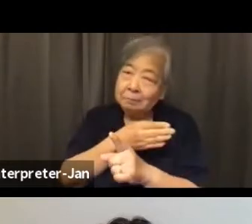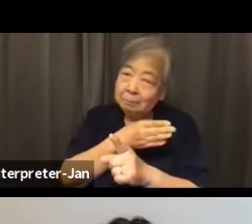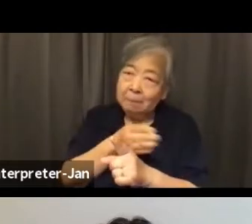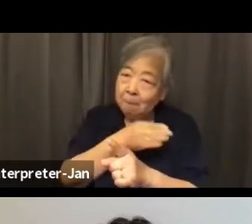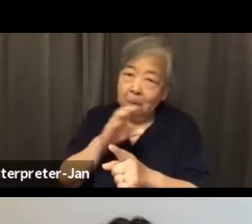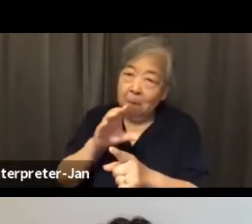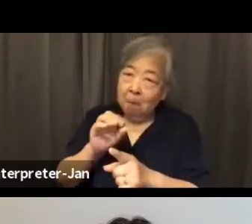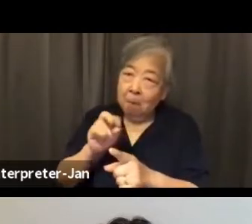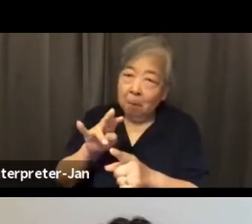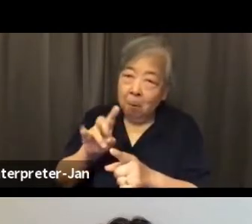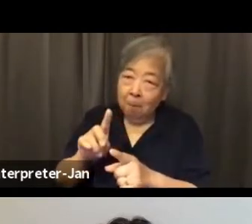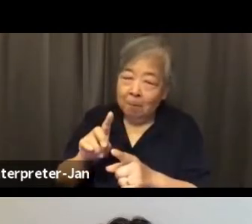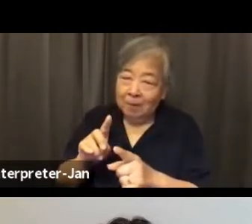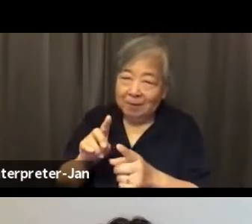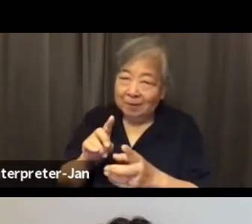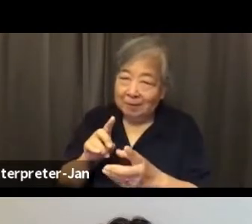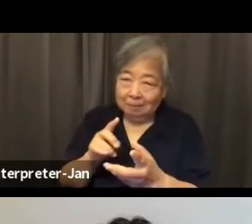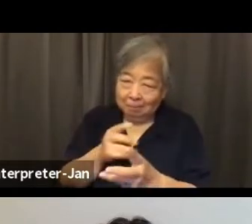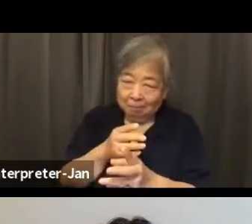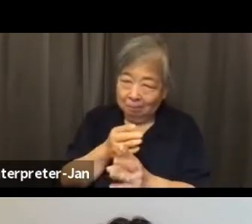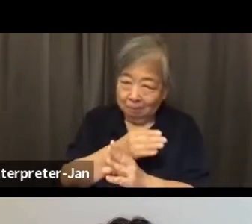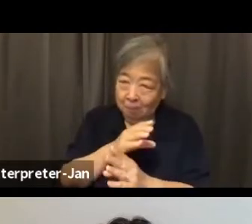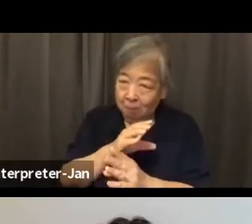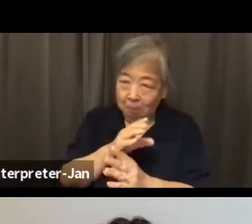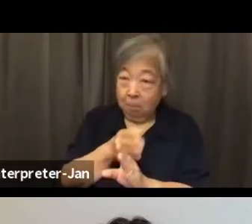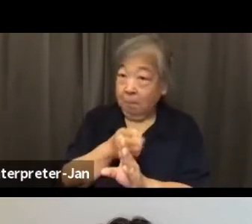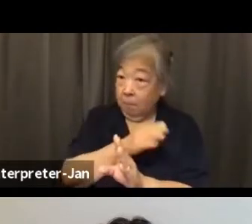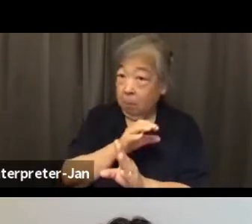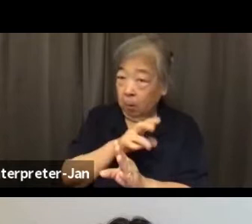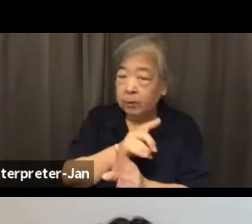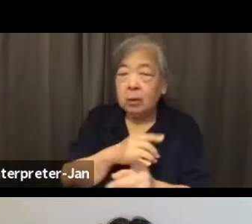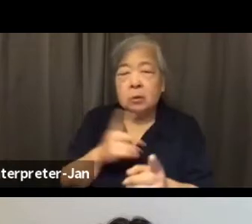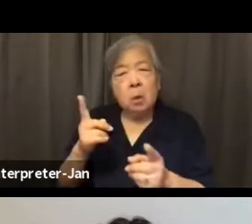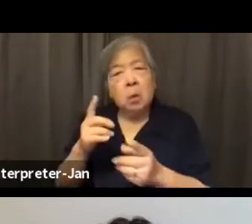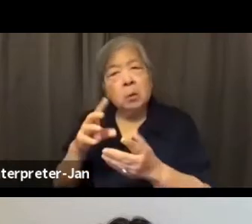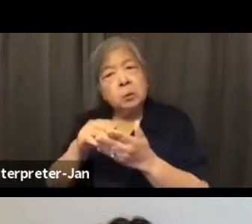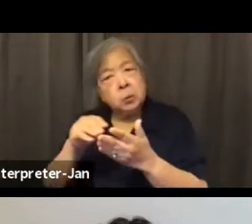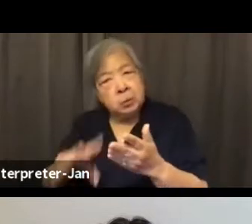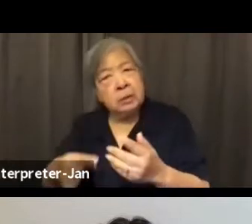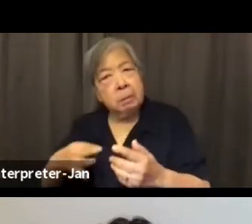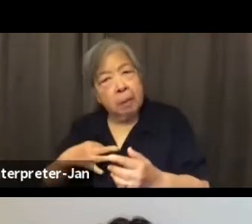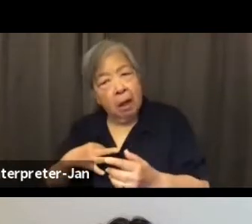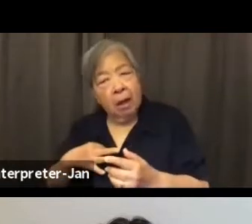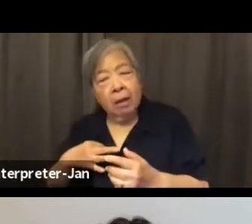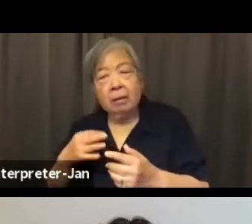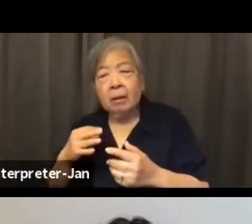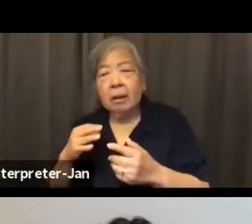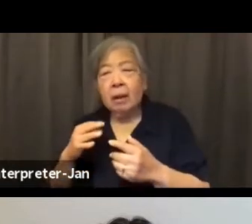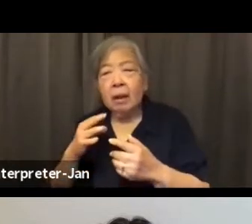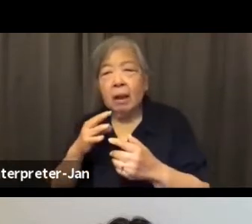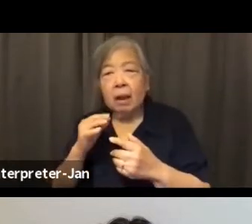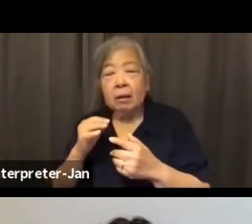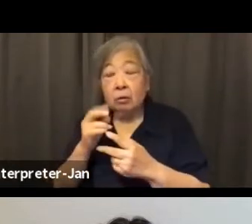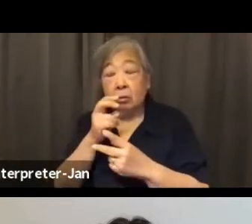radar, so this was a unique situation as the students applied and then the transition happened afterwards,